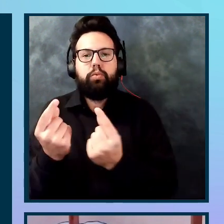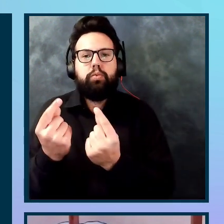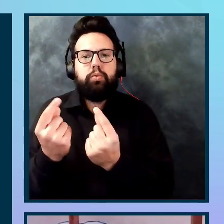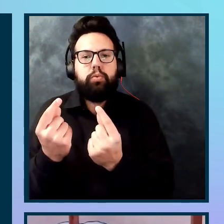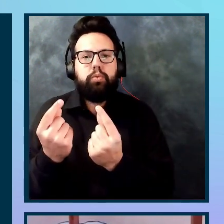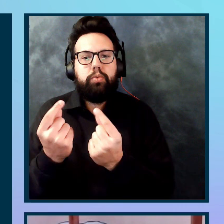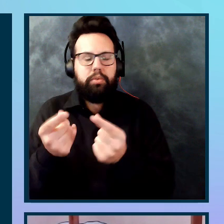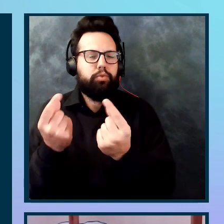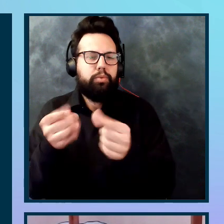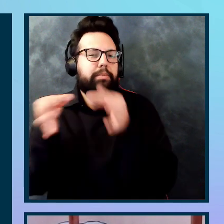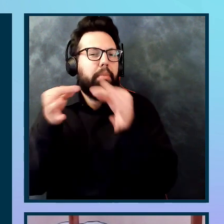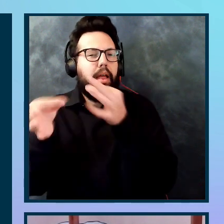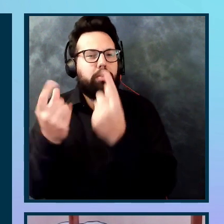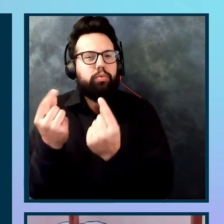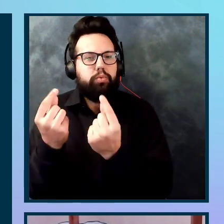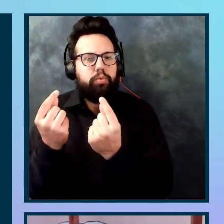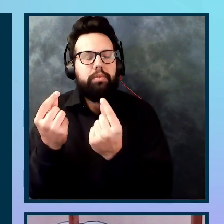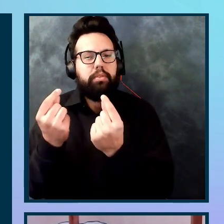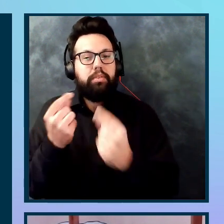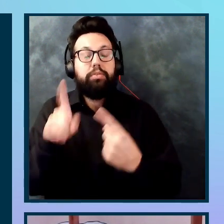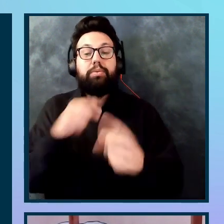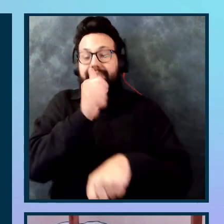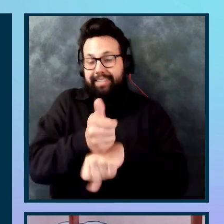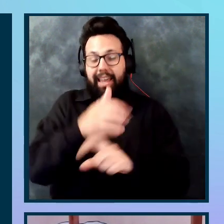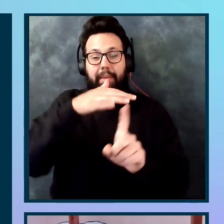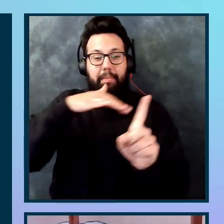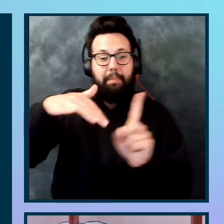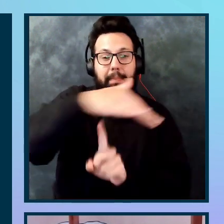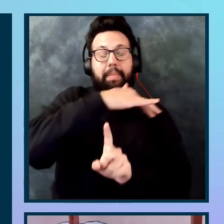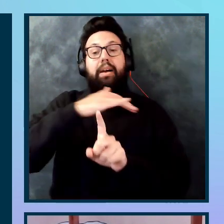this is what you need to do to trigger the test,